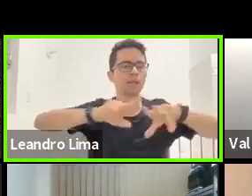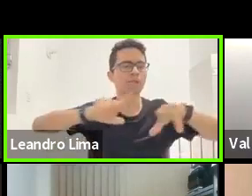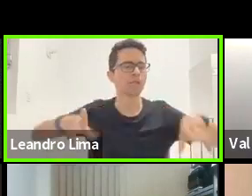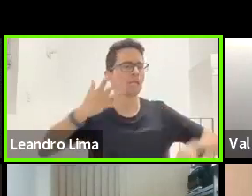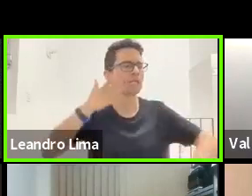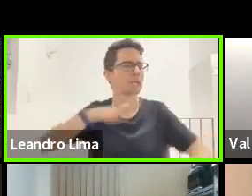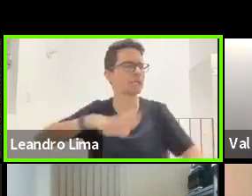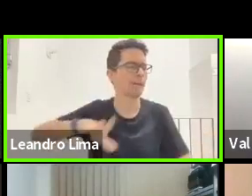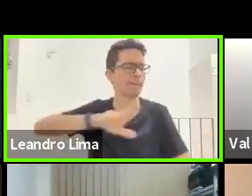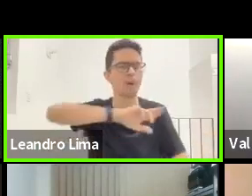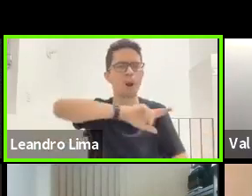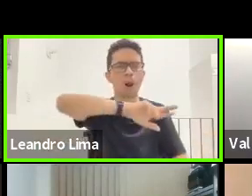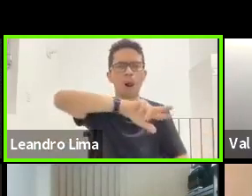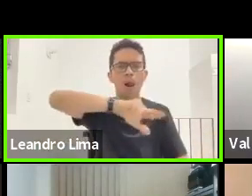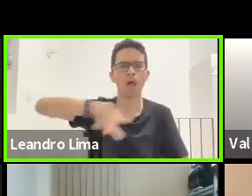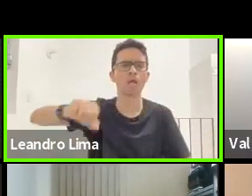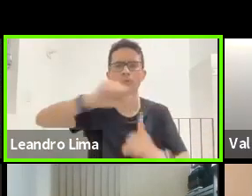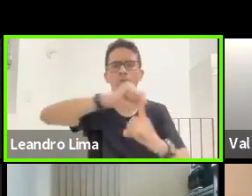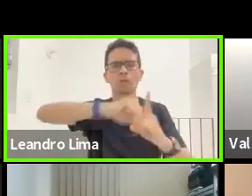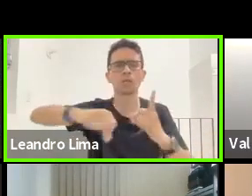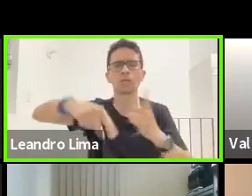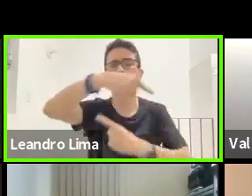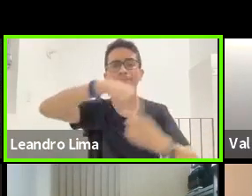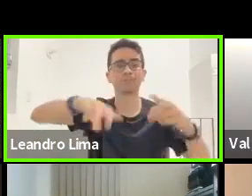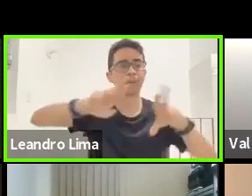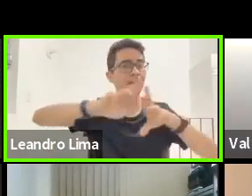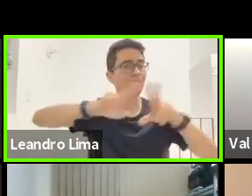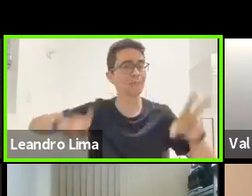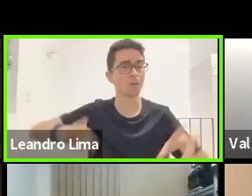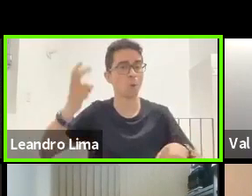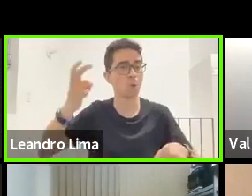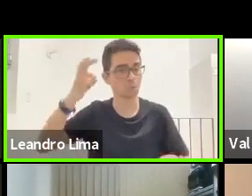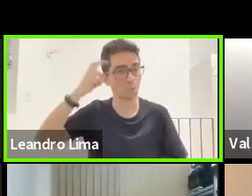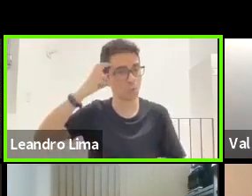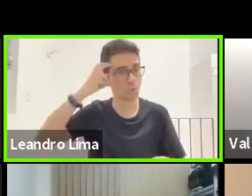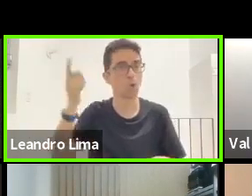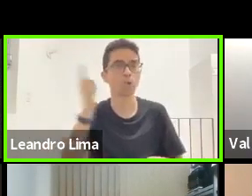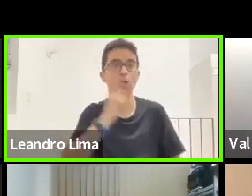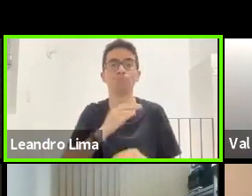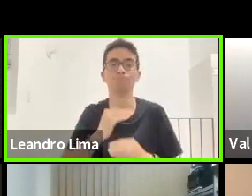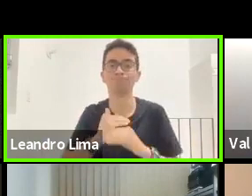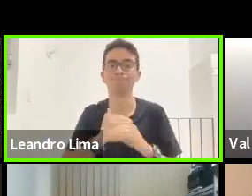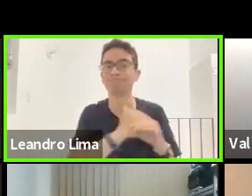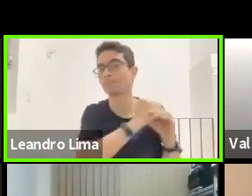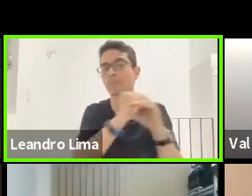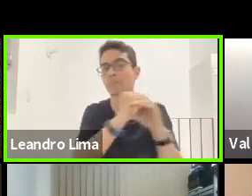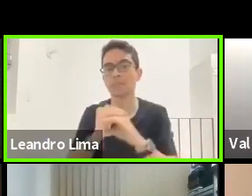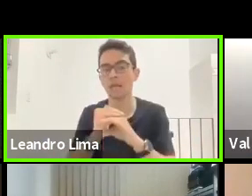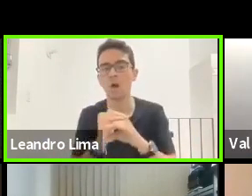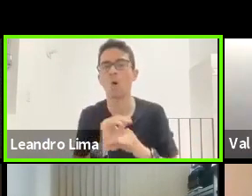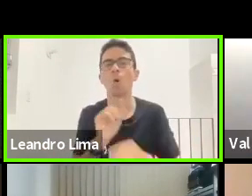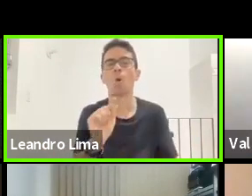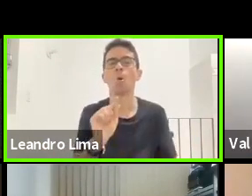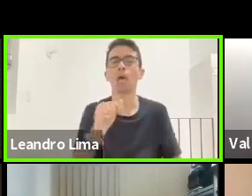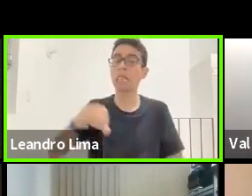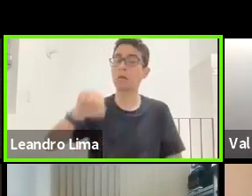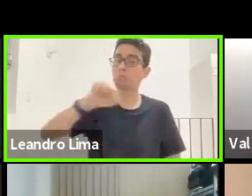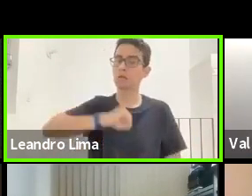d, or socialized into d, or socialized into an American Identity, speaking American Identity, speaking the same language saluting the same flag saying the same place flag saying the same pledge of